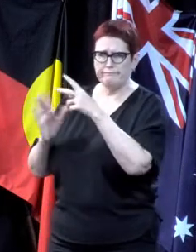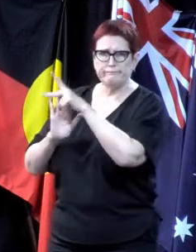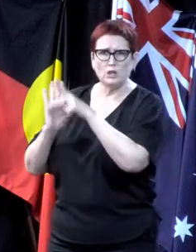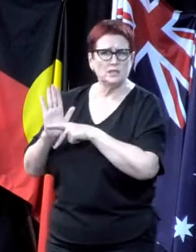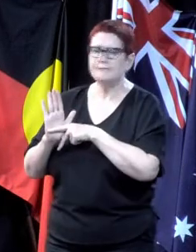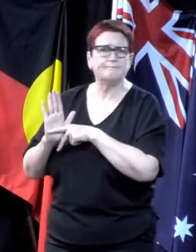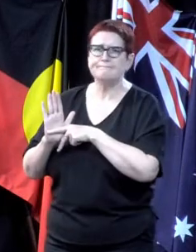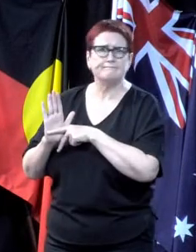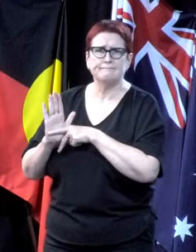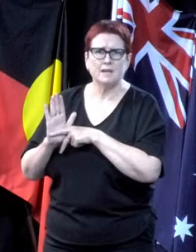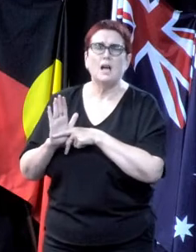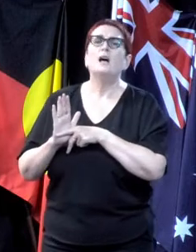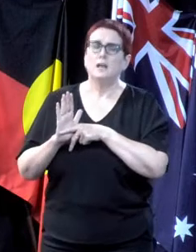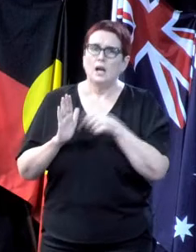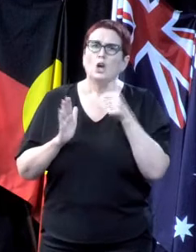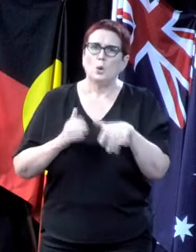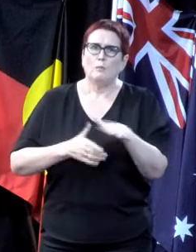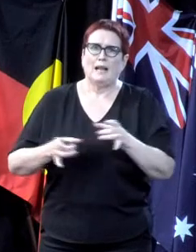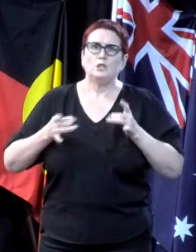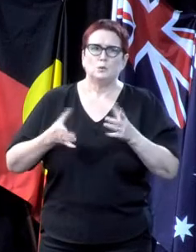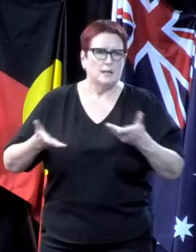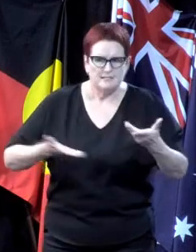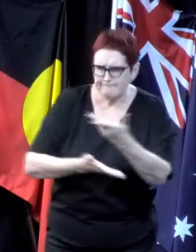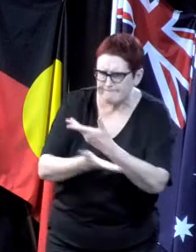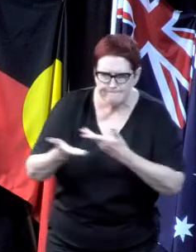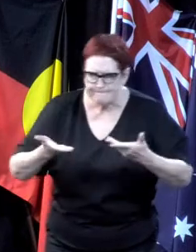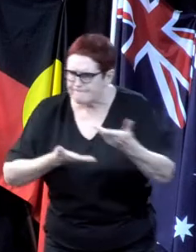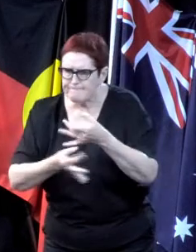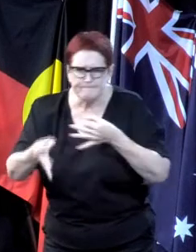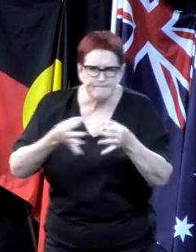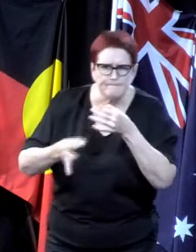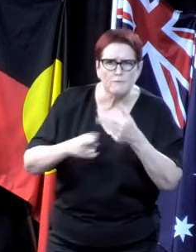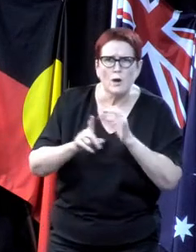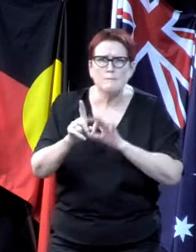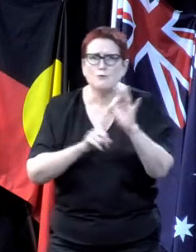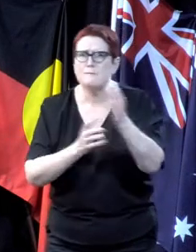At the beginning, there was very – there was very little resistance to actually